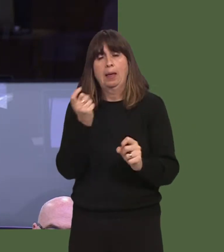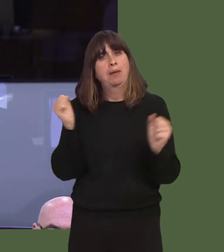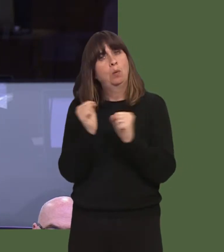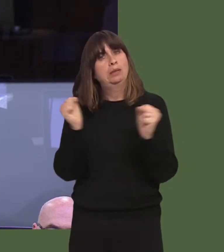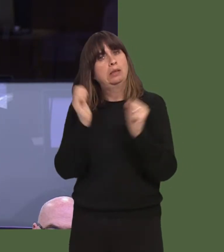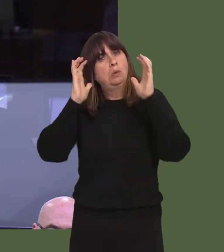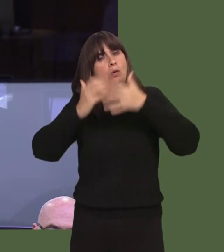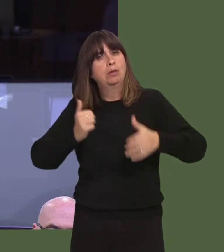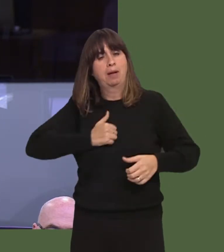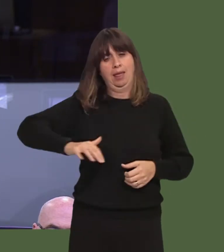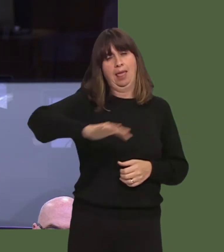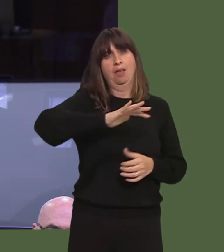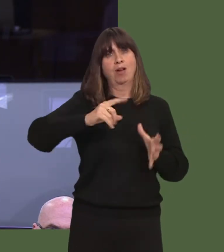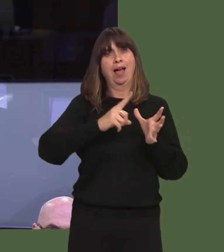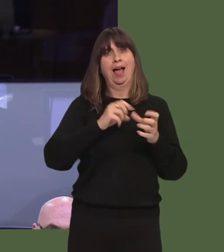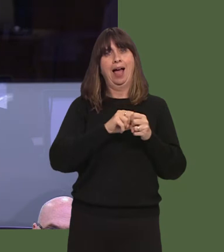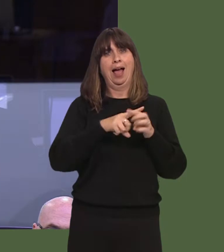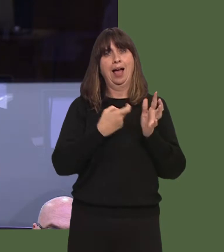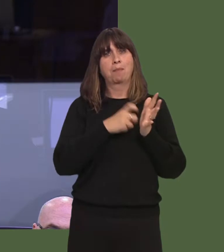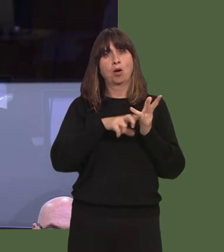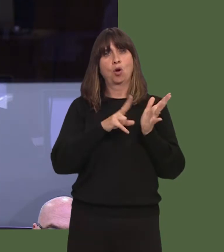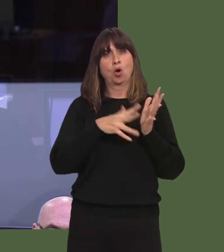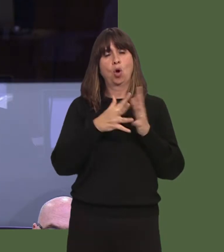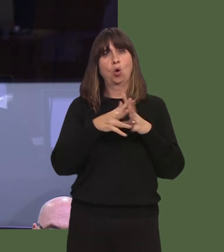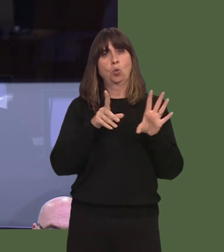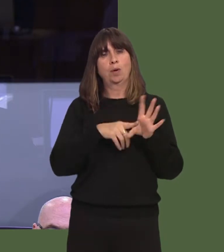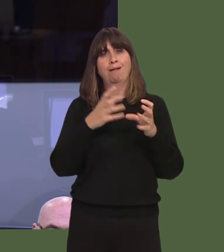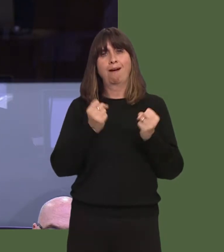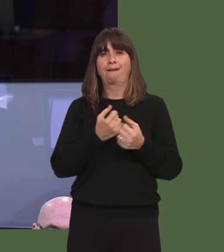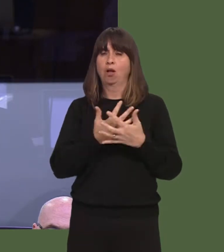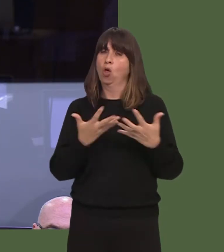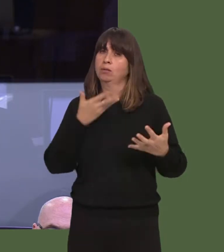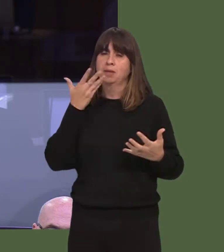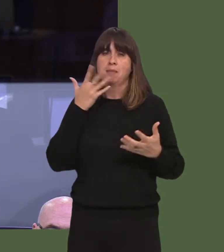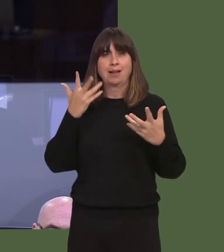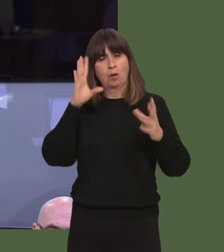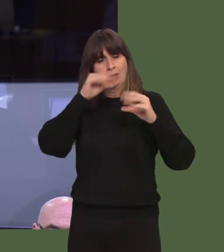In my own constituency of Aberconwy, there are a growing number of vulnerable people sleeping rough.